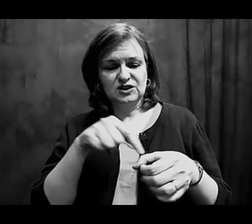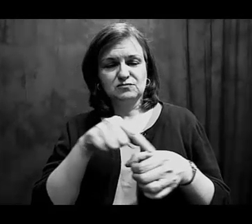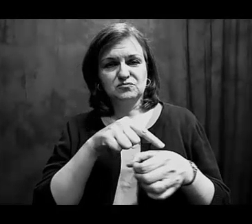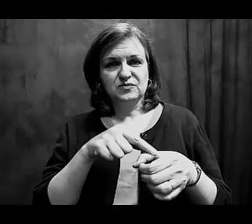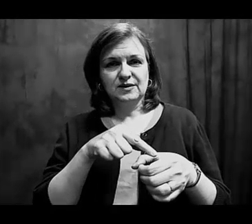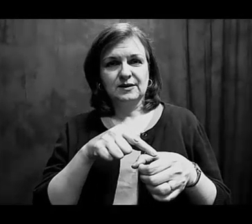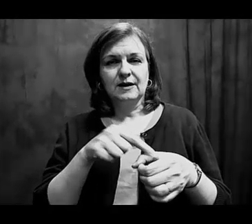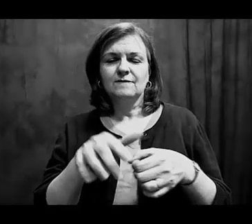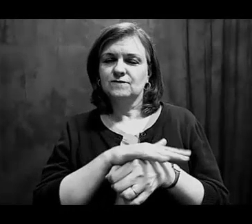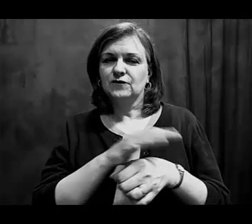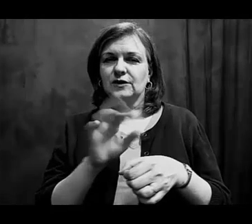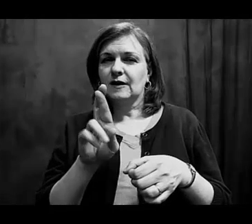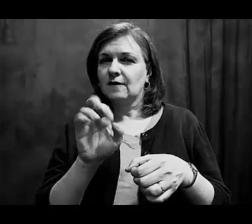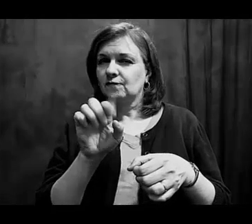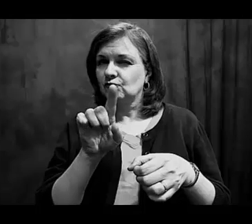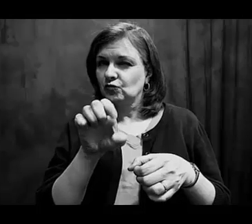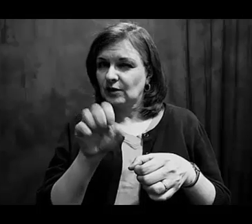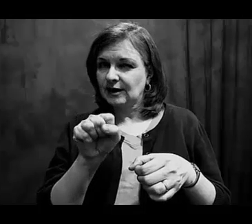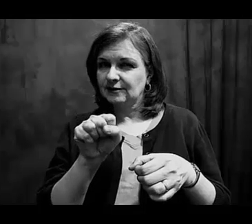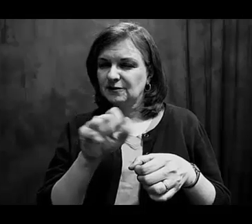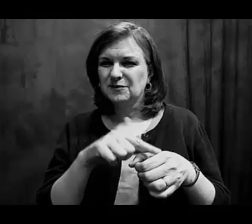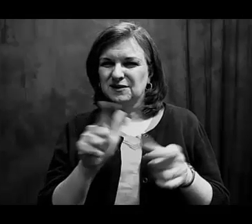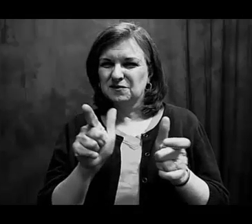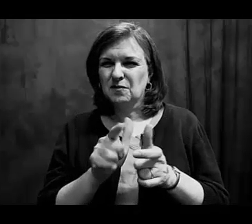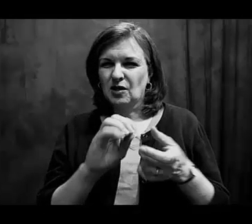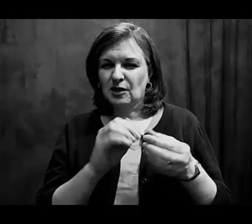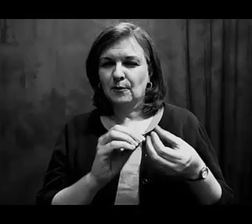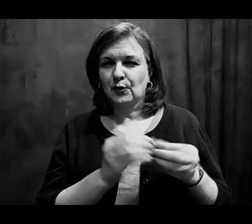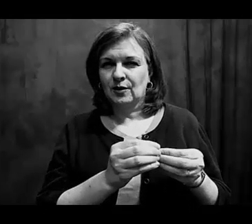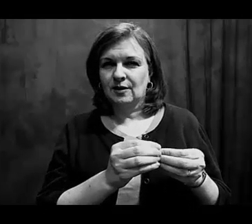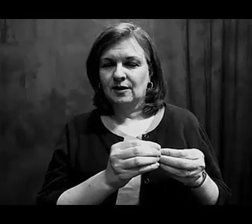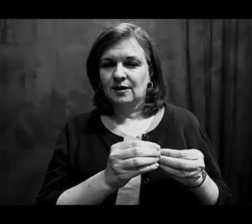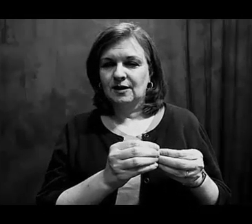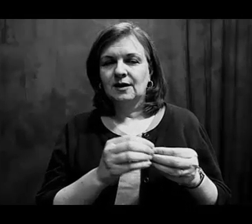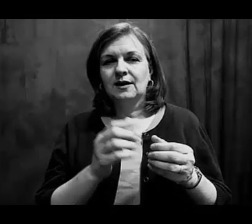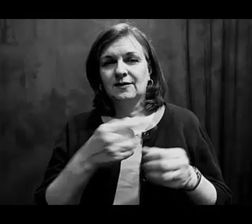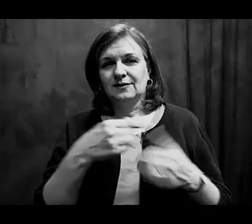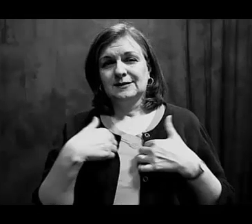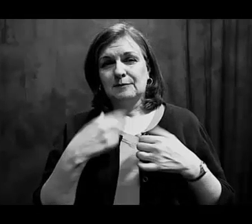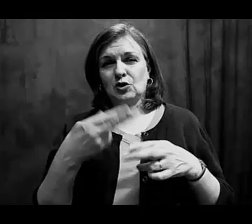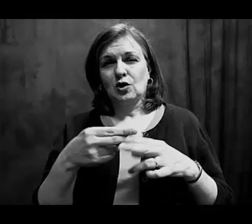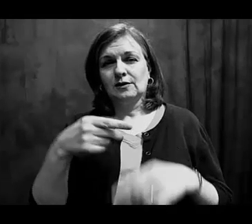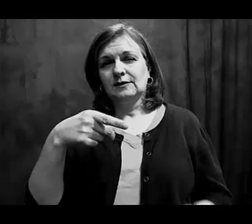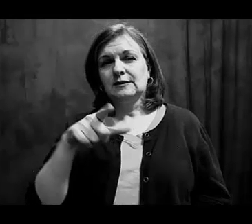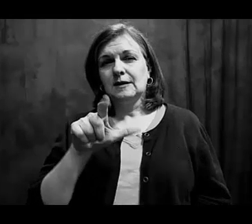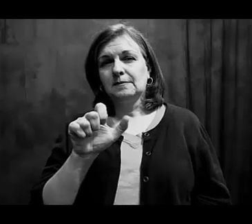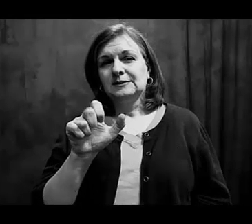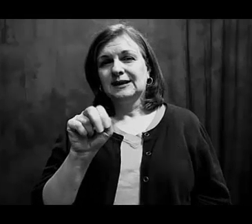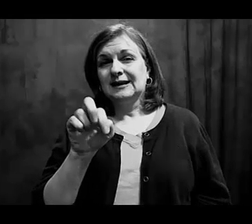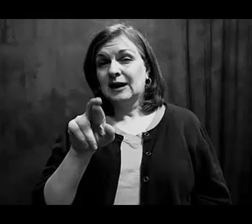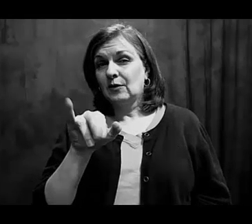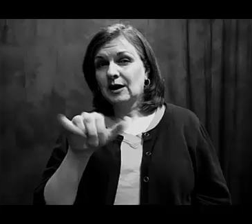but they have small concentrations of them so we're basically in the planaria here looking for movement